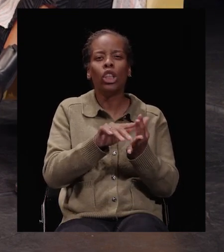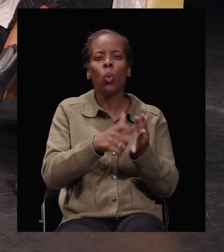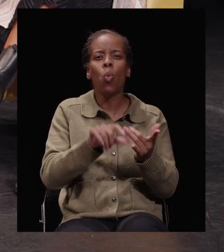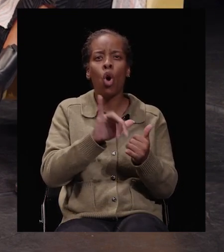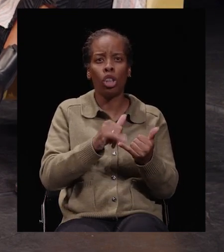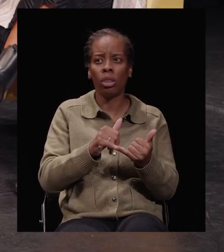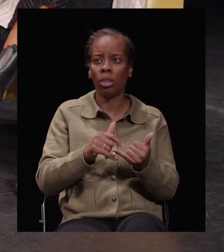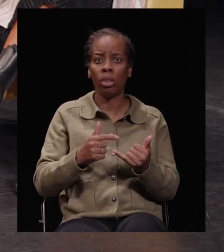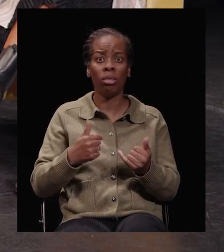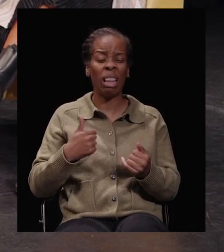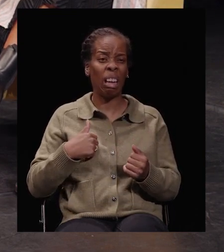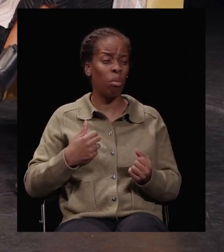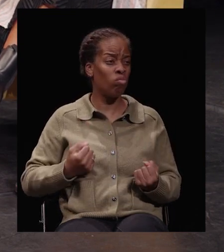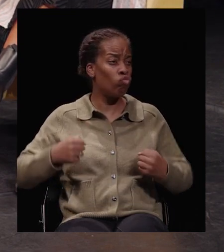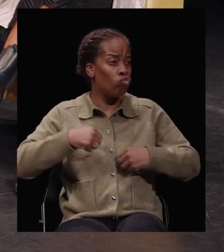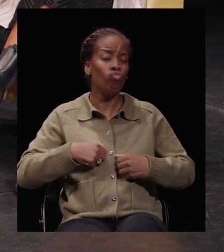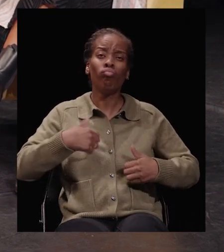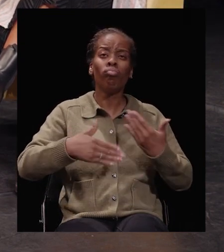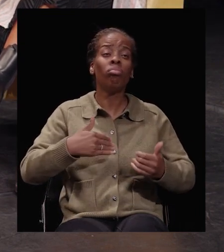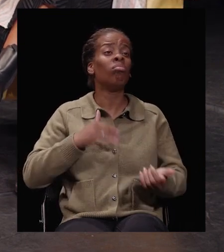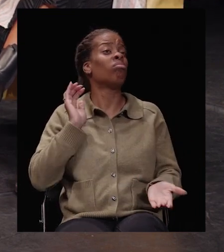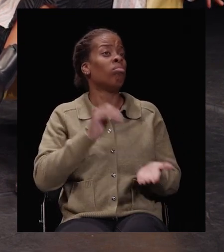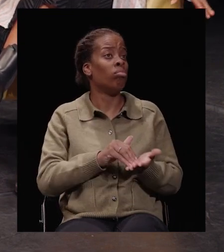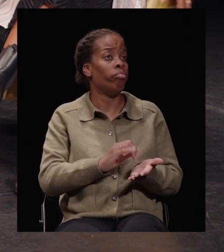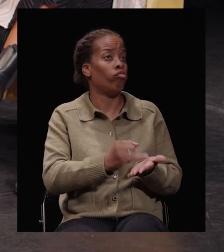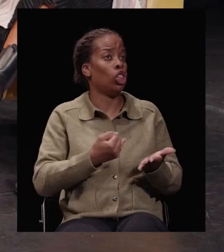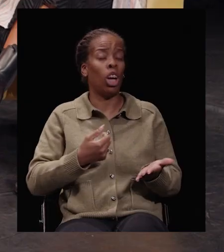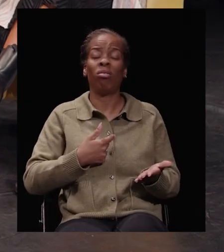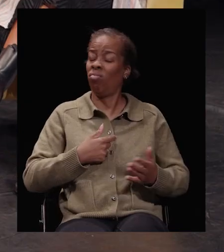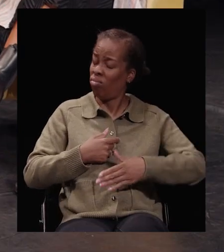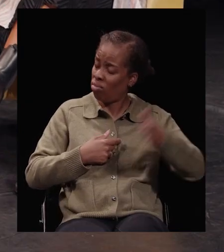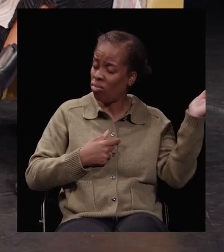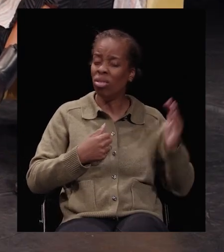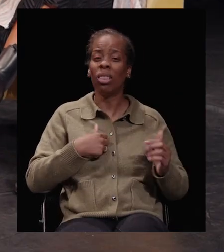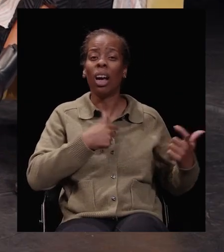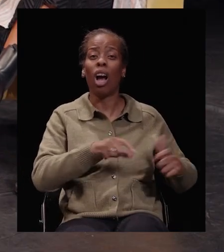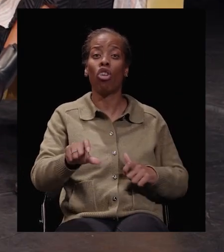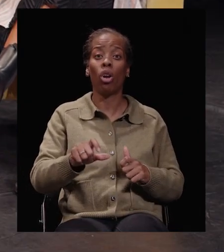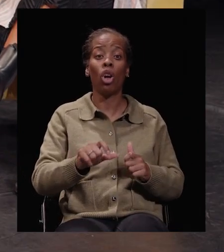because every time he went to other institutions, they were turning him down, he just got on with it. You know, and that's what they do, Stormzy, they just get on with it.